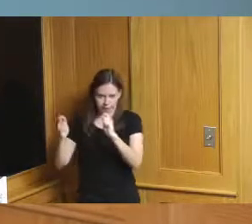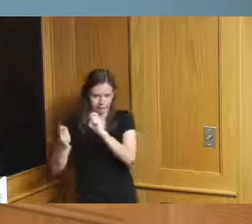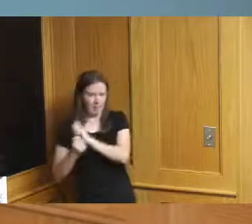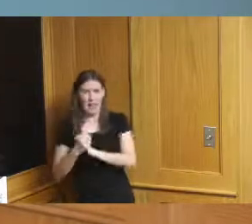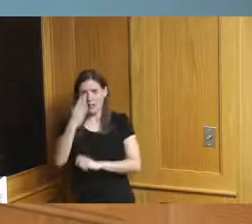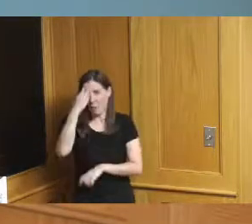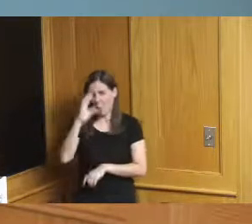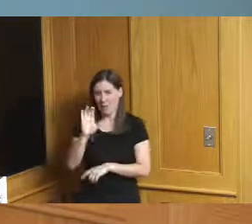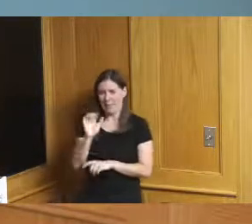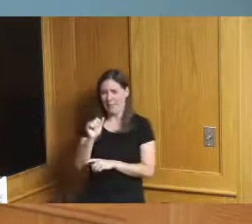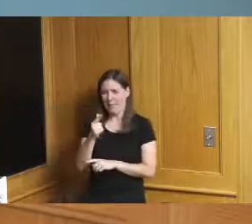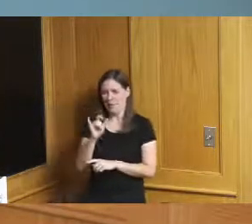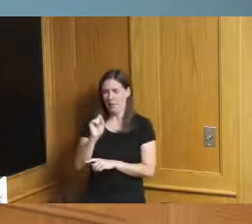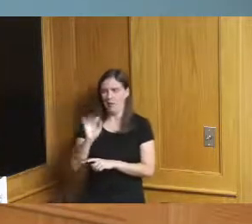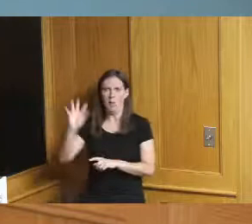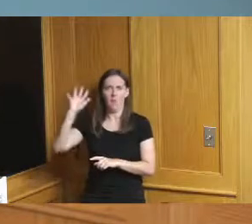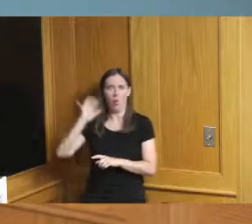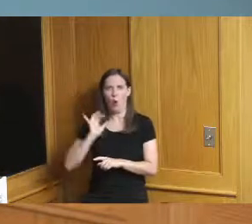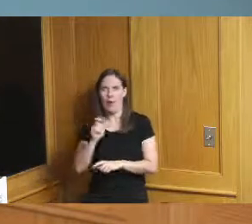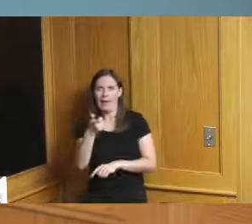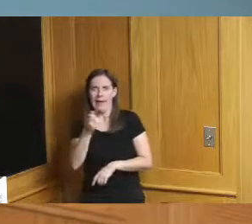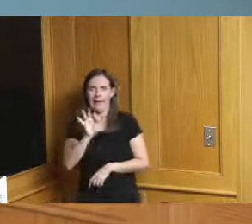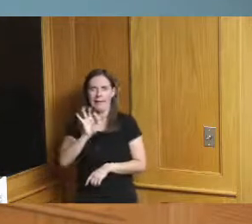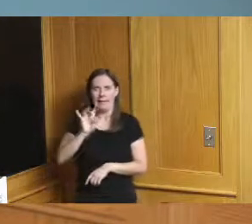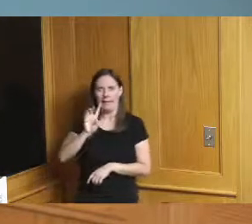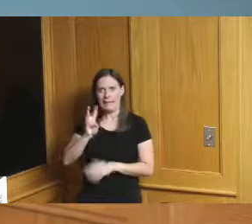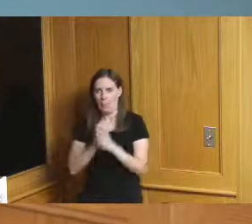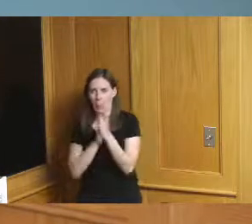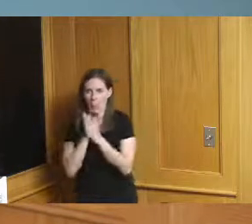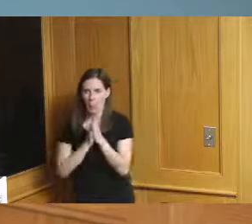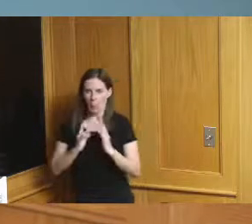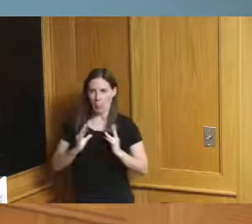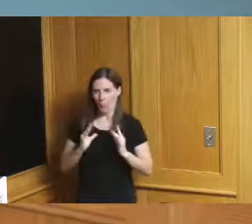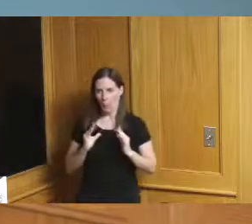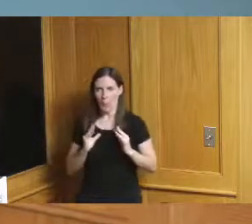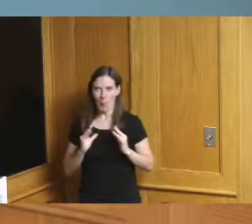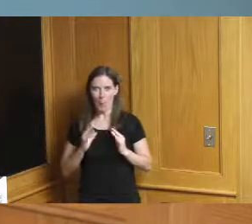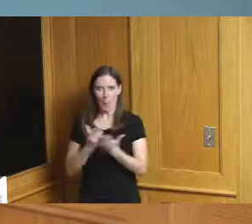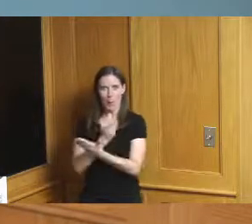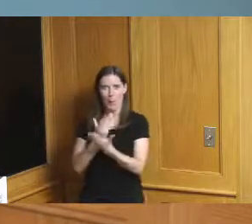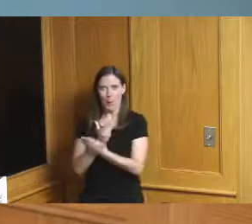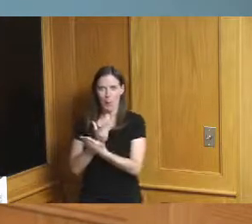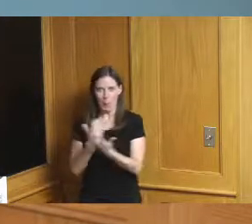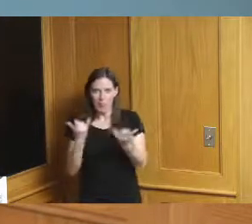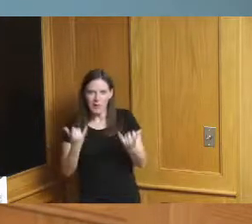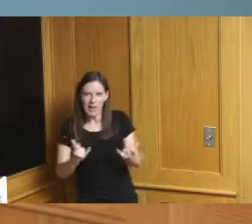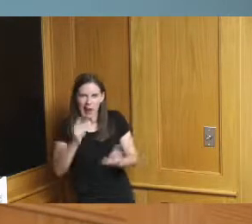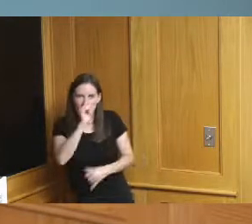the google it was the end thing it was the new thing is no longer we're even doing google to get